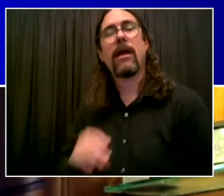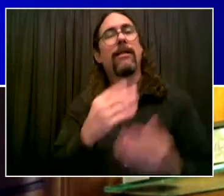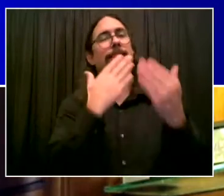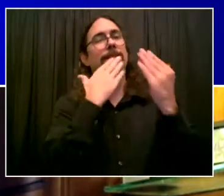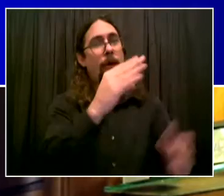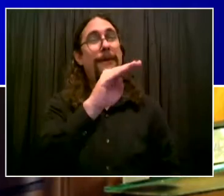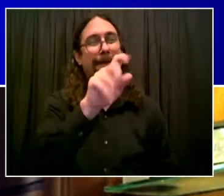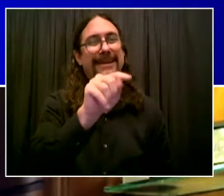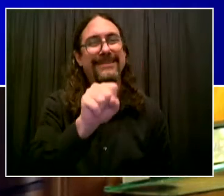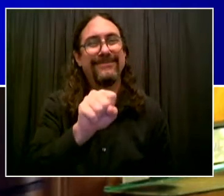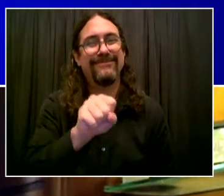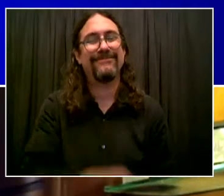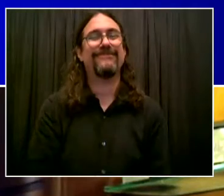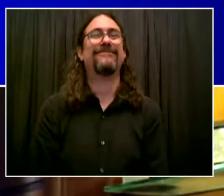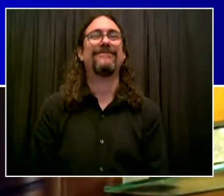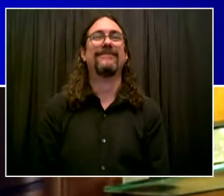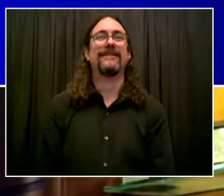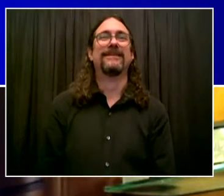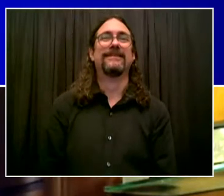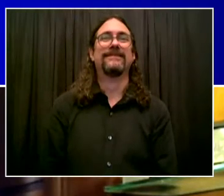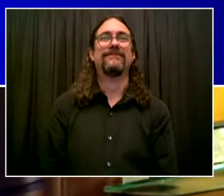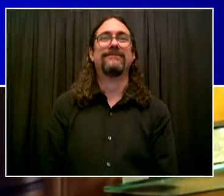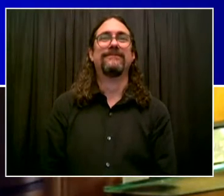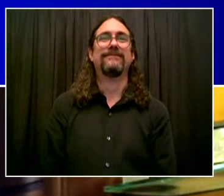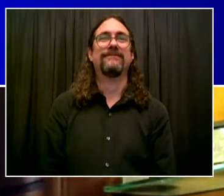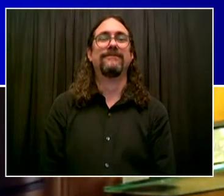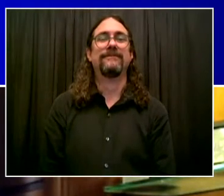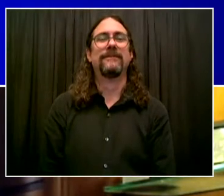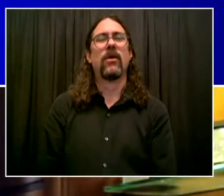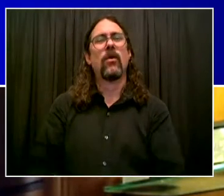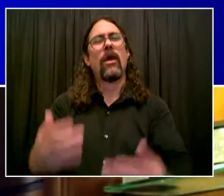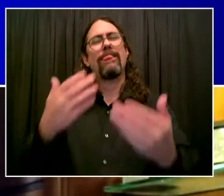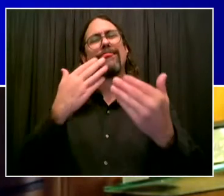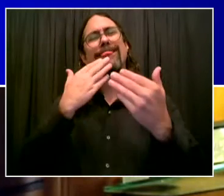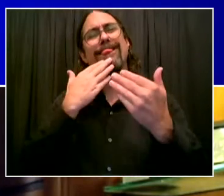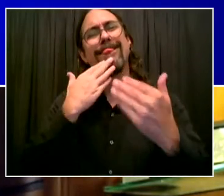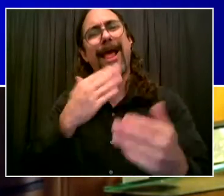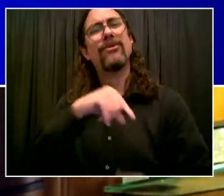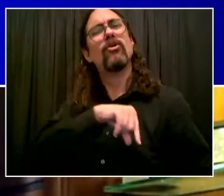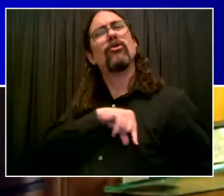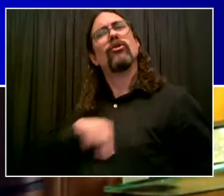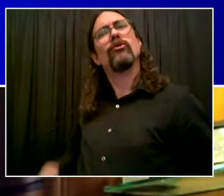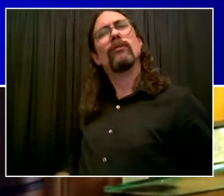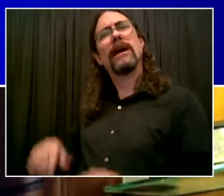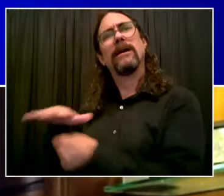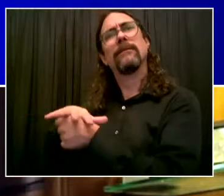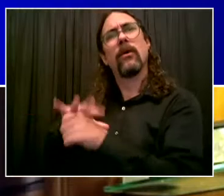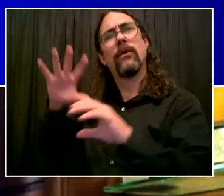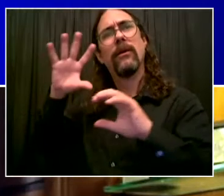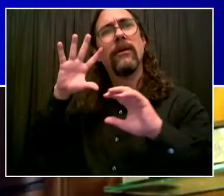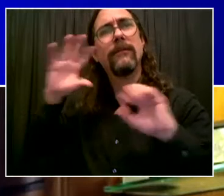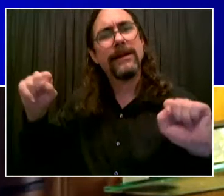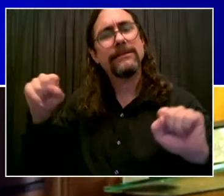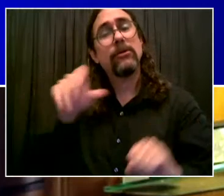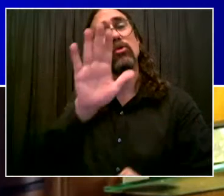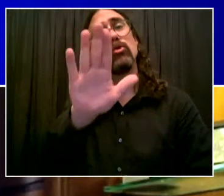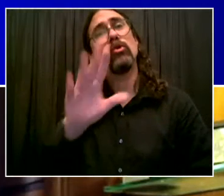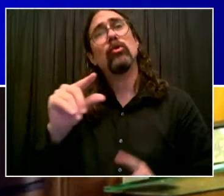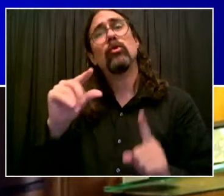AGAIN, THANK YOU MR. MAYOR. THANK YOU SO